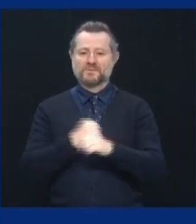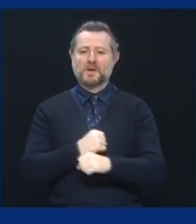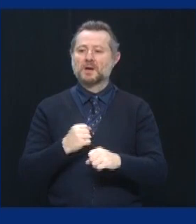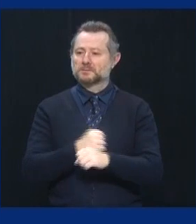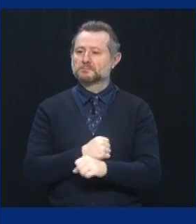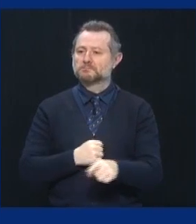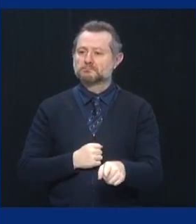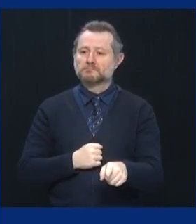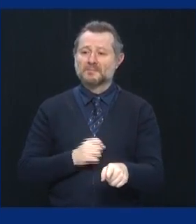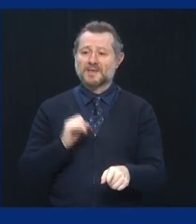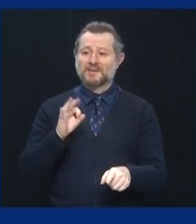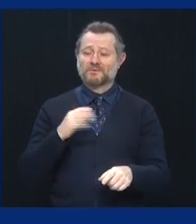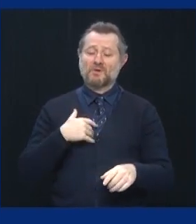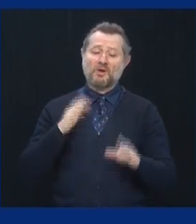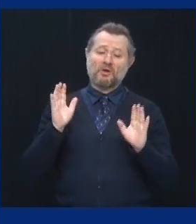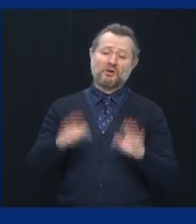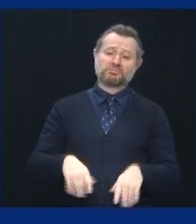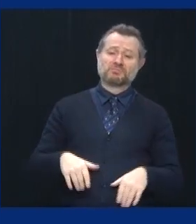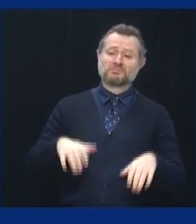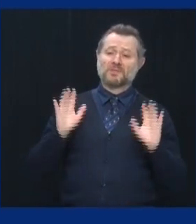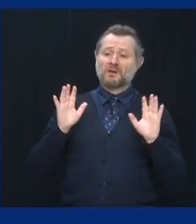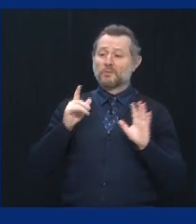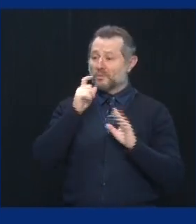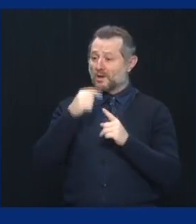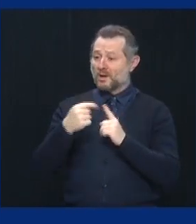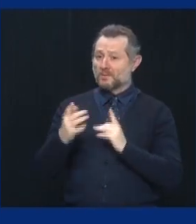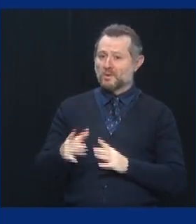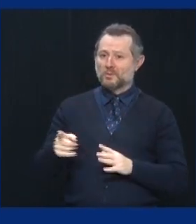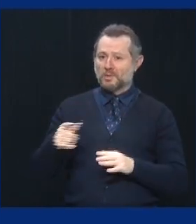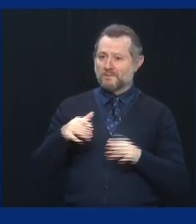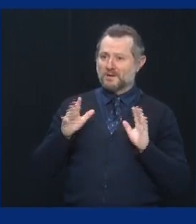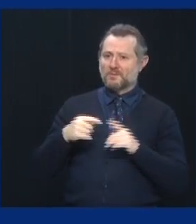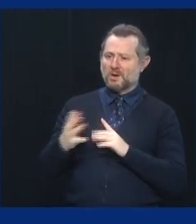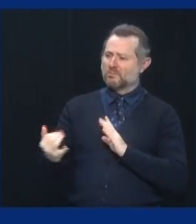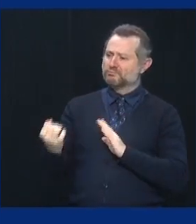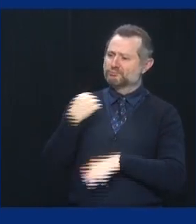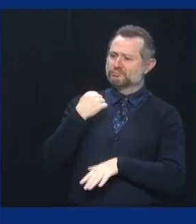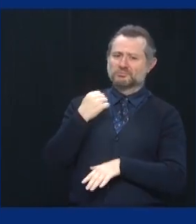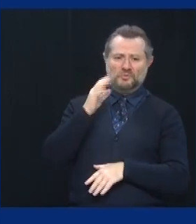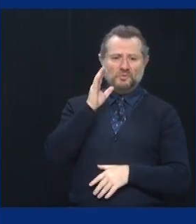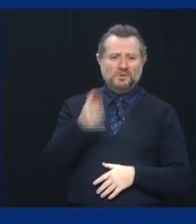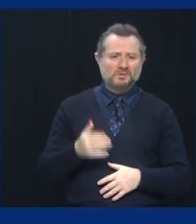WELL, I'M TIRED. THIS IS A FIGHT. AND WHEN YOU TIRE BEFORE THE ENEMY TIRES, YOU KNOW WHAT